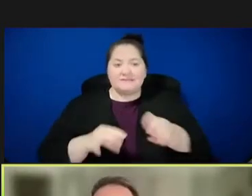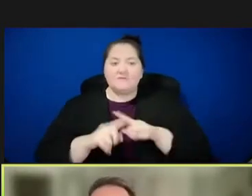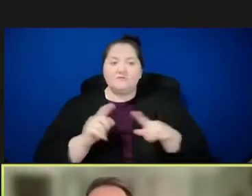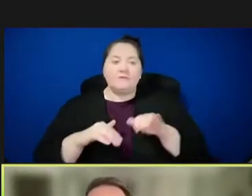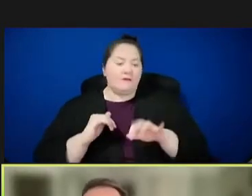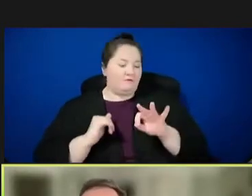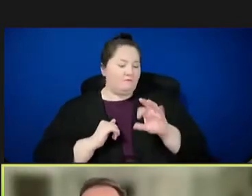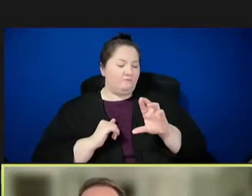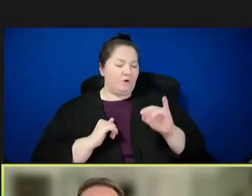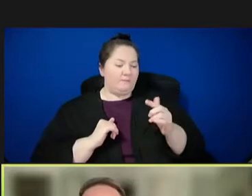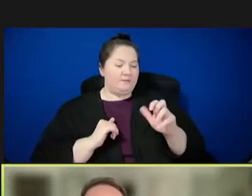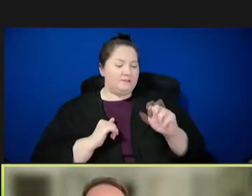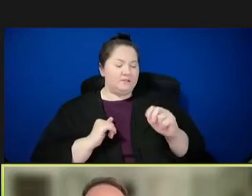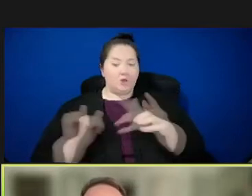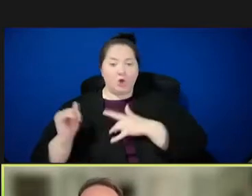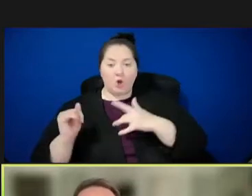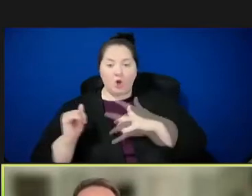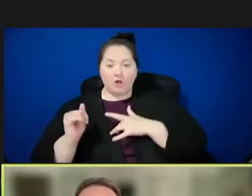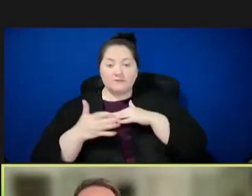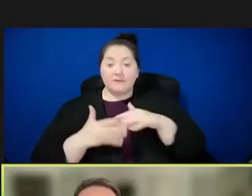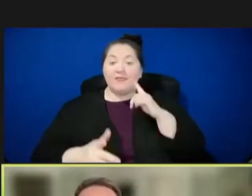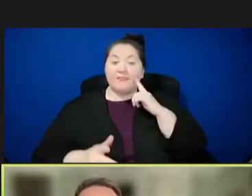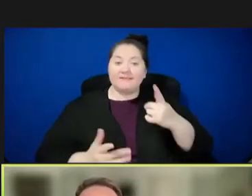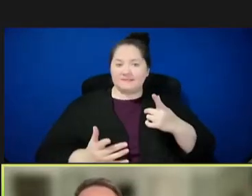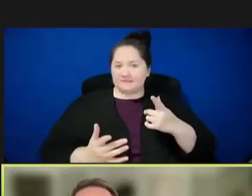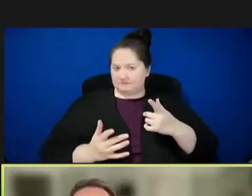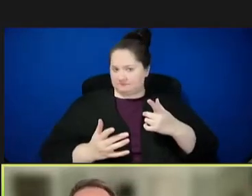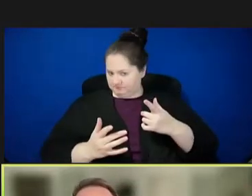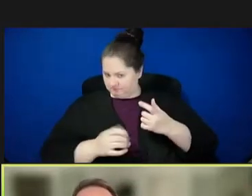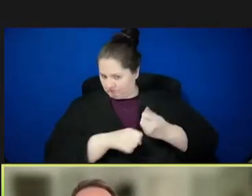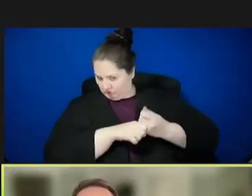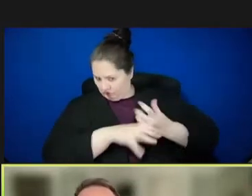getting at the drivers of the decline in our immune system. And if we can understand that,